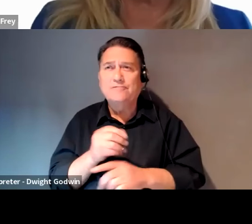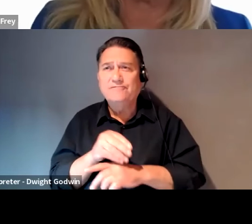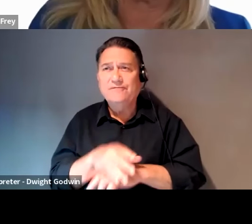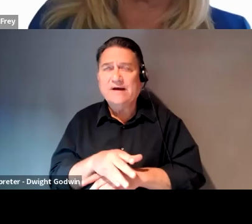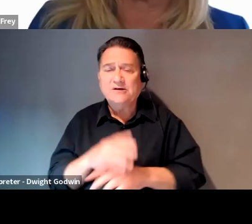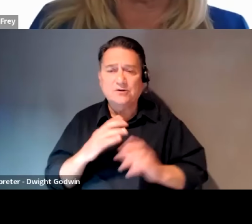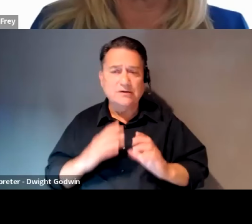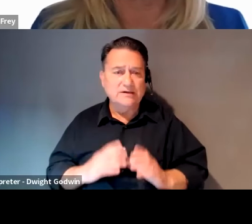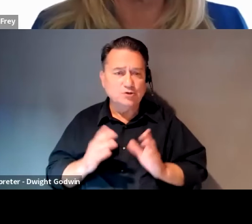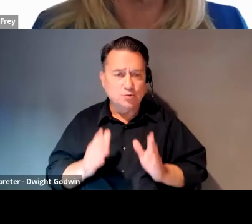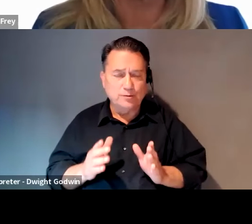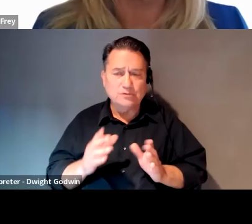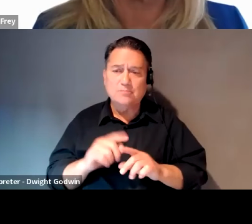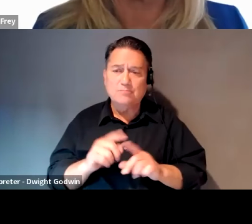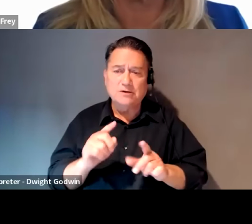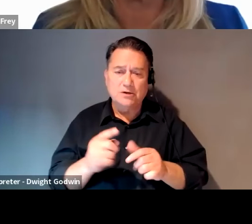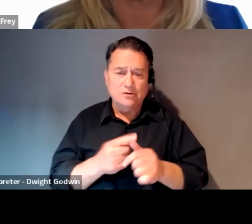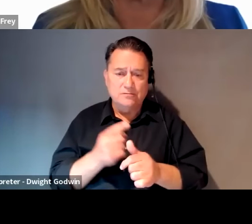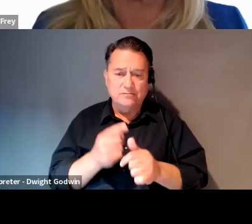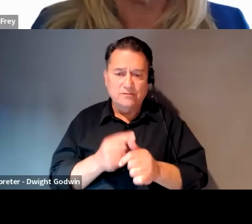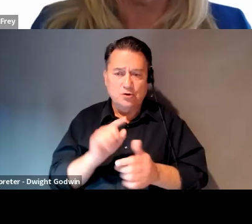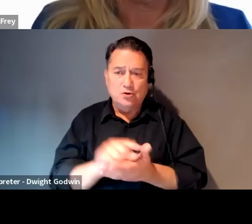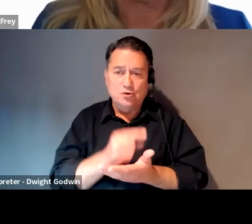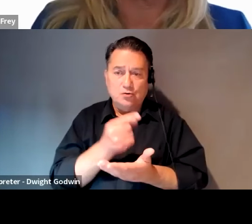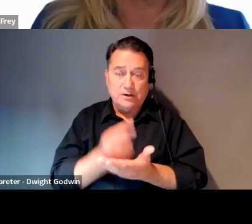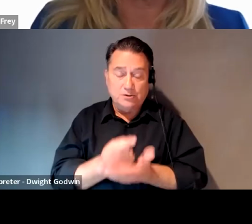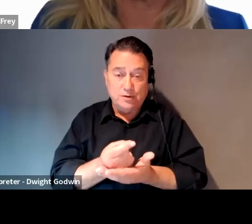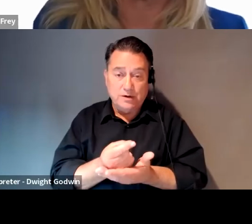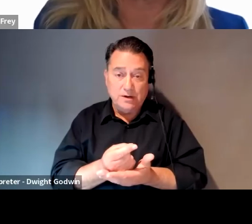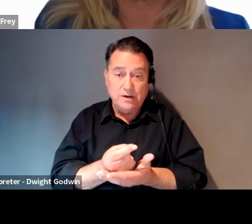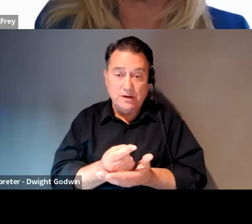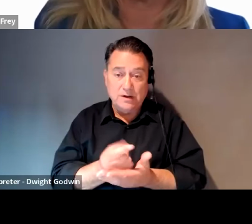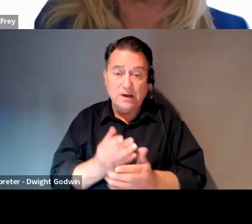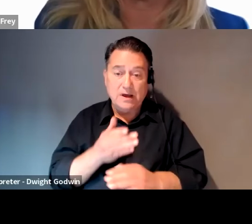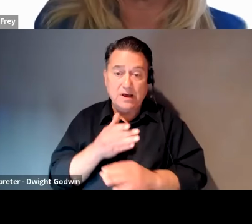but our first graduation after implementing it,